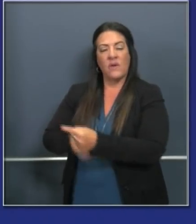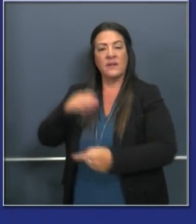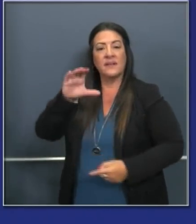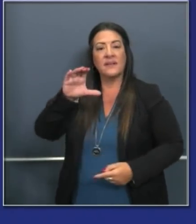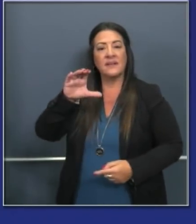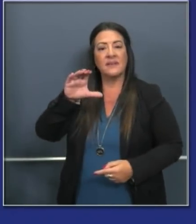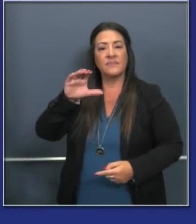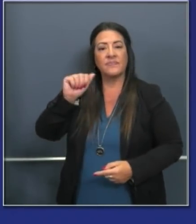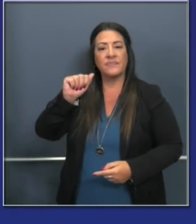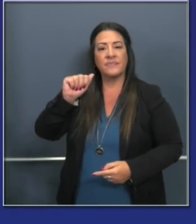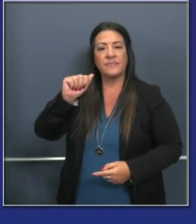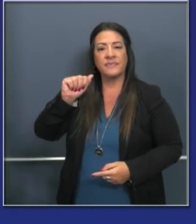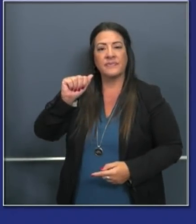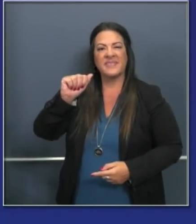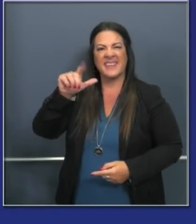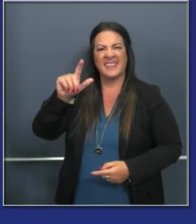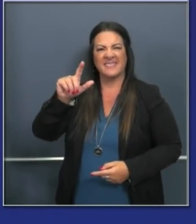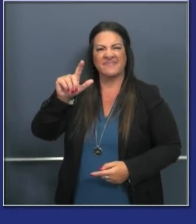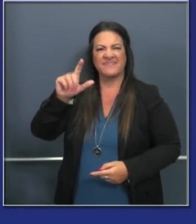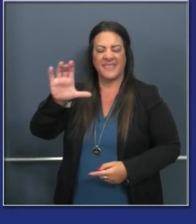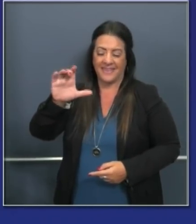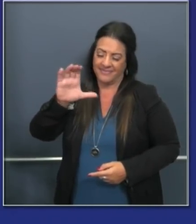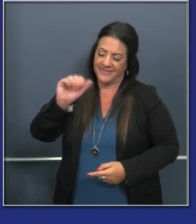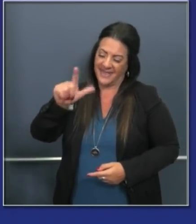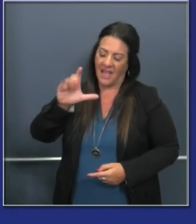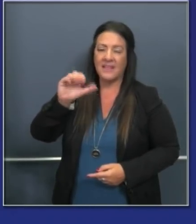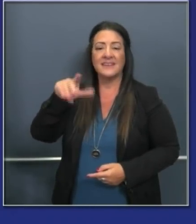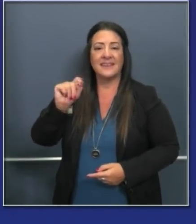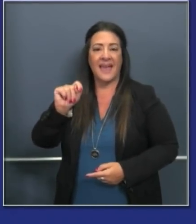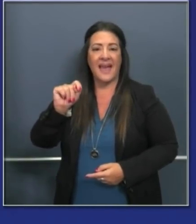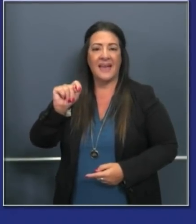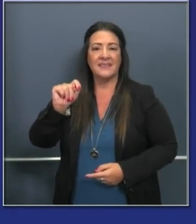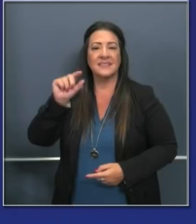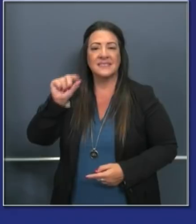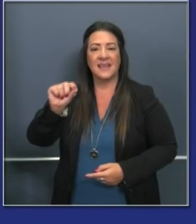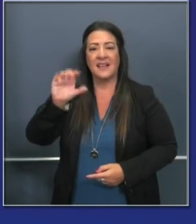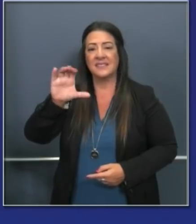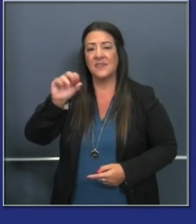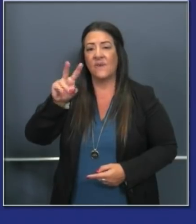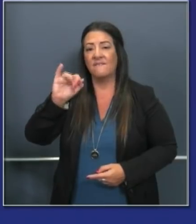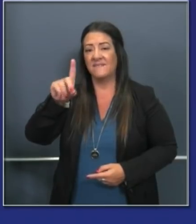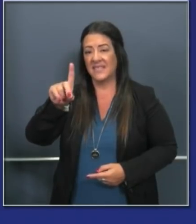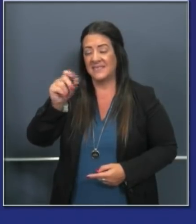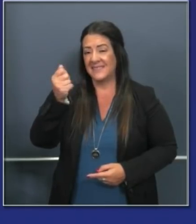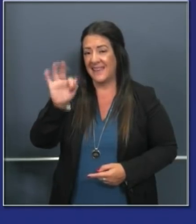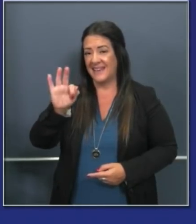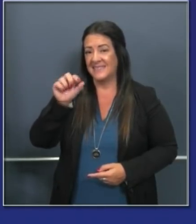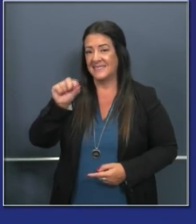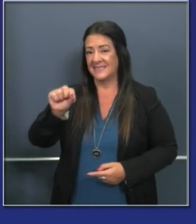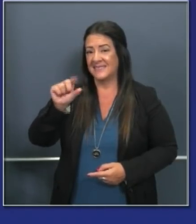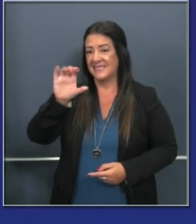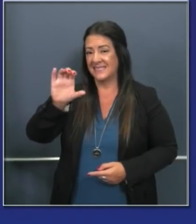DOT GOV WEBSITE NY COURAGE YOU TO TAKE A LOOK AT THIS SITE AND YOU'LL SEE SPECIFICALLY IF YOU WANT TO JUST GO DIRECTLY